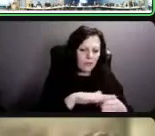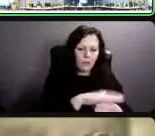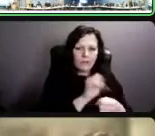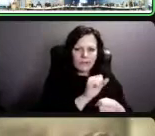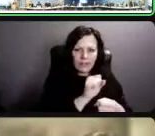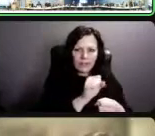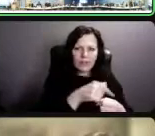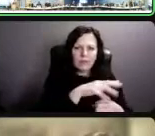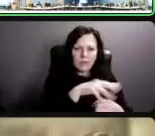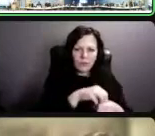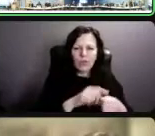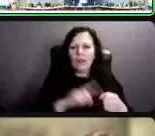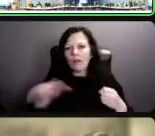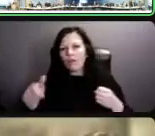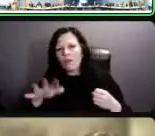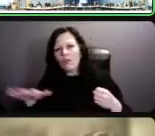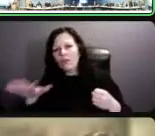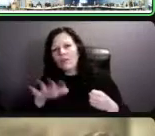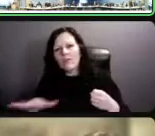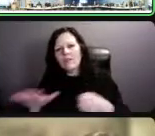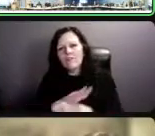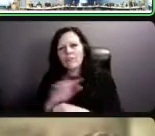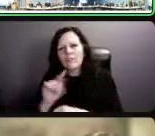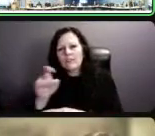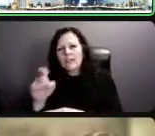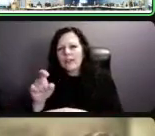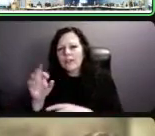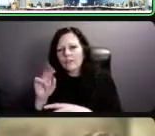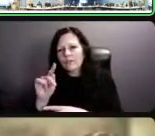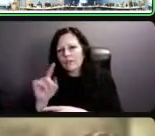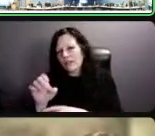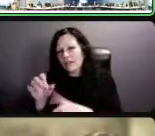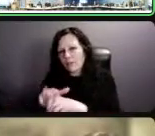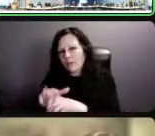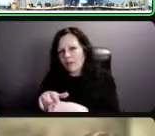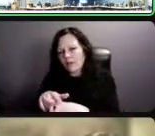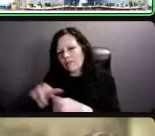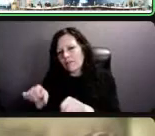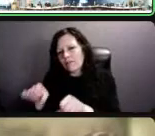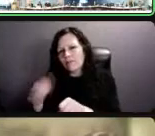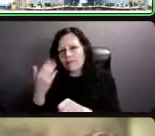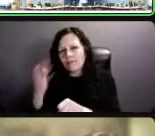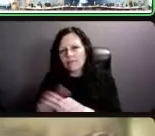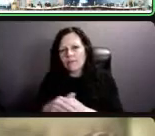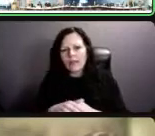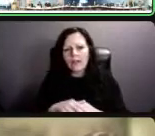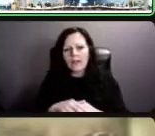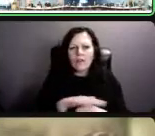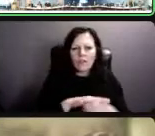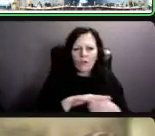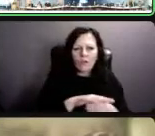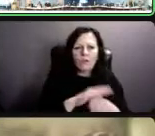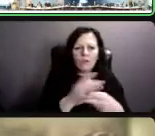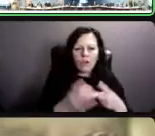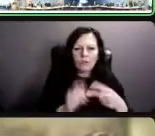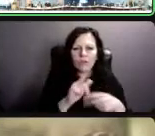HAVING PROPERTIES IN THE MARY